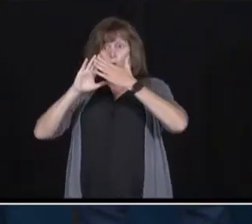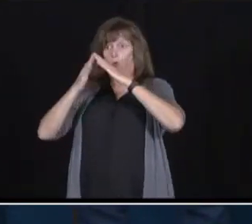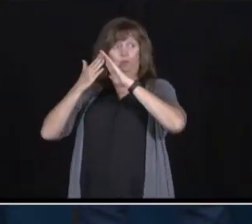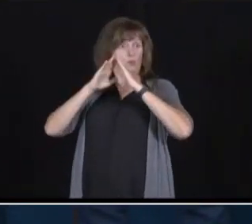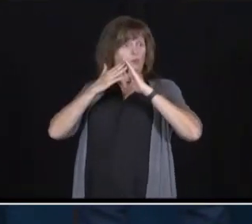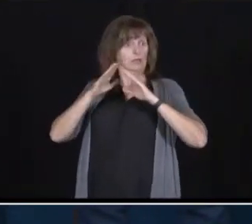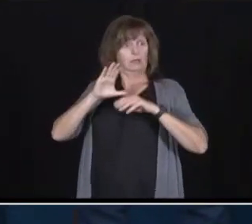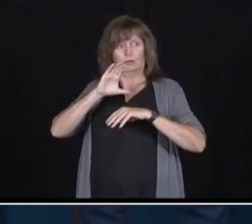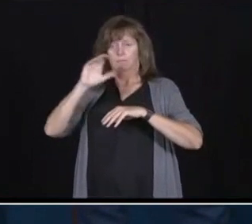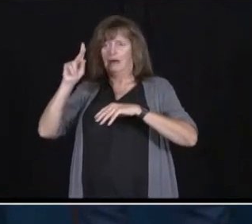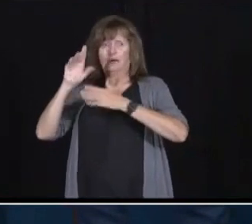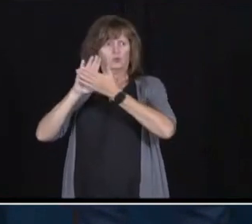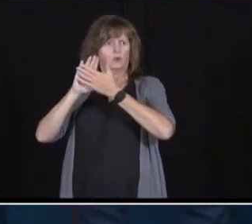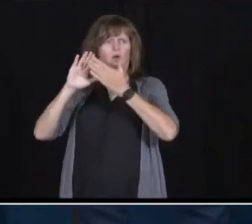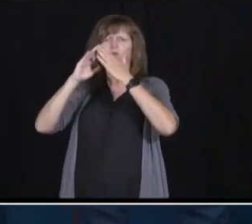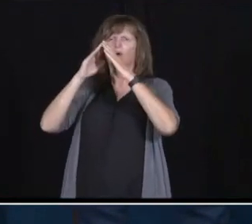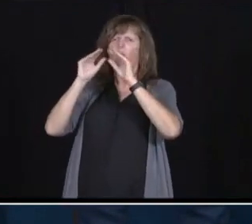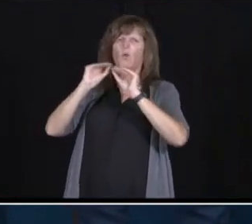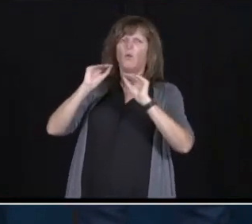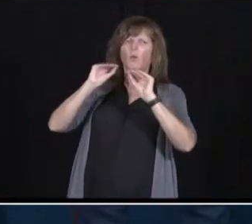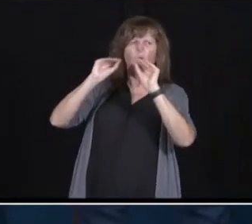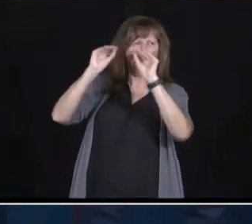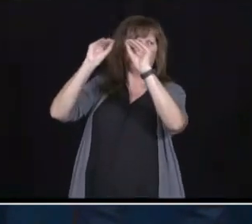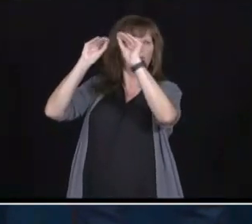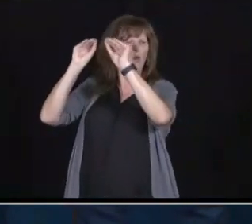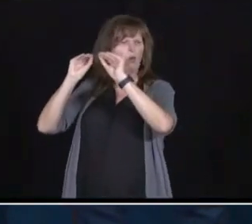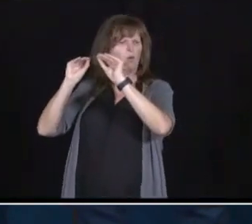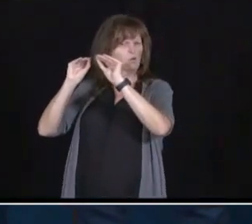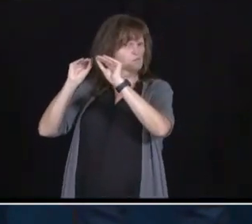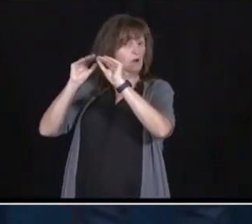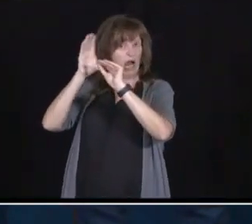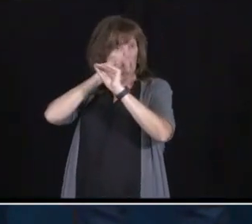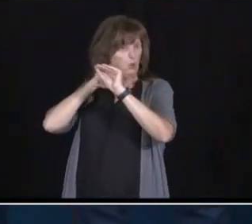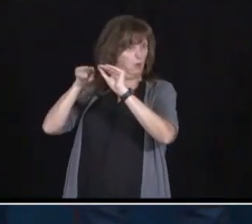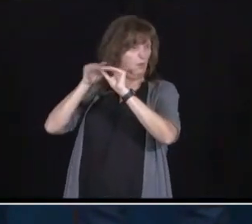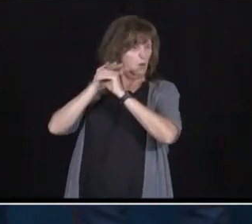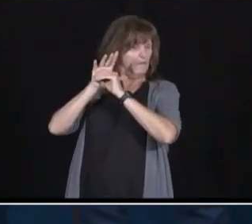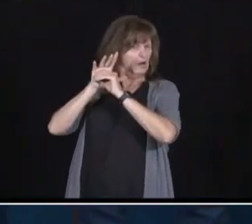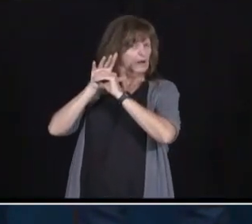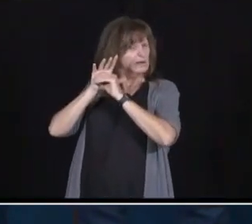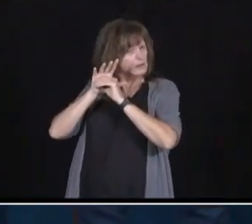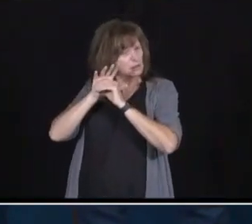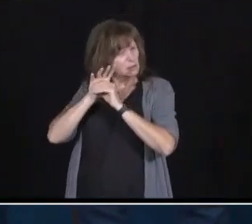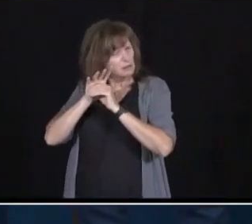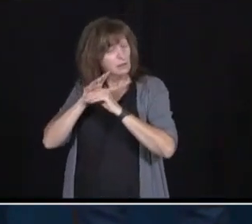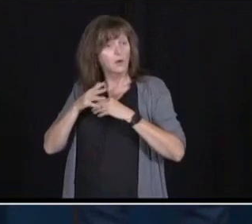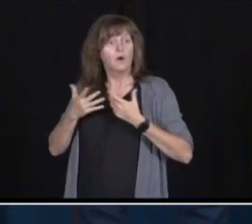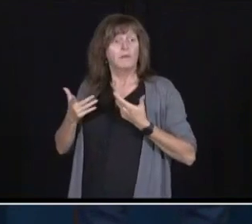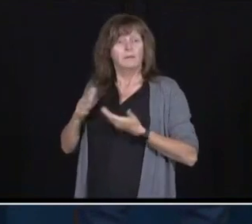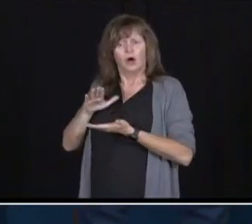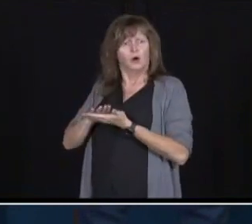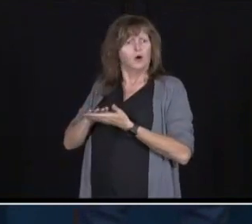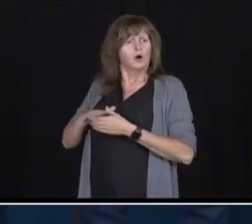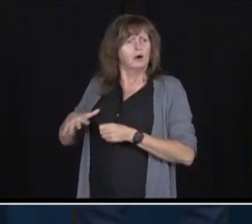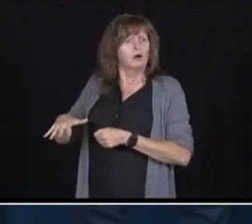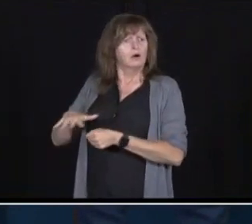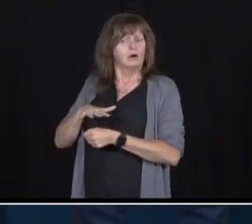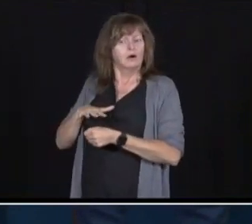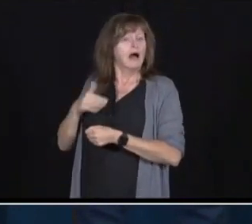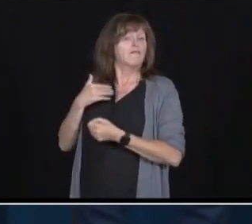The other factor is that we want to be conative of what is going on in the committee. If there is no COVID-19 in the unity, that is